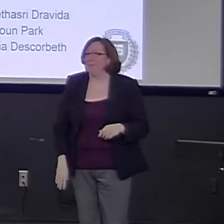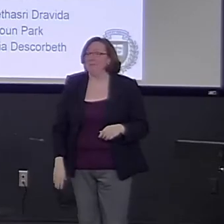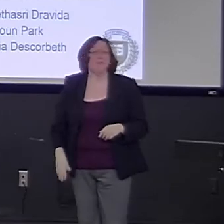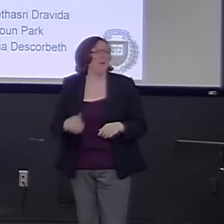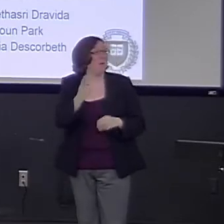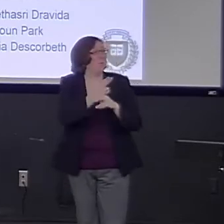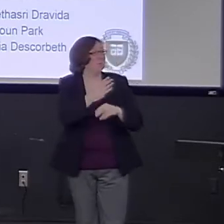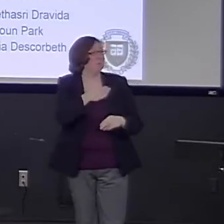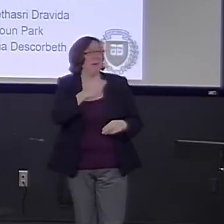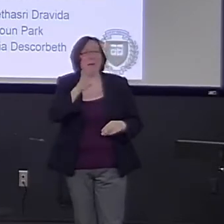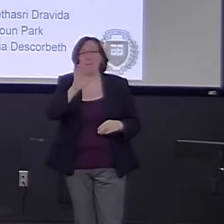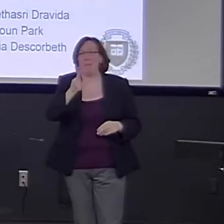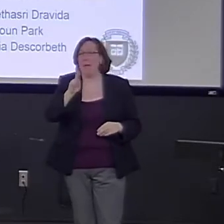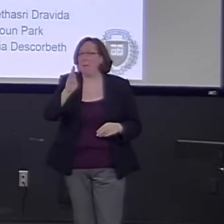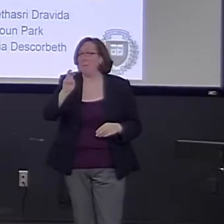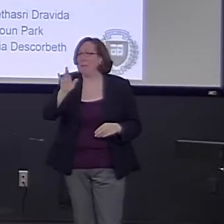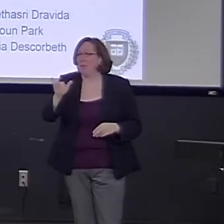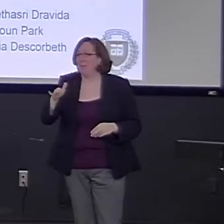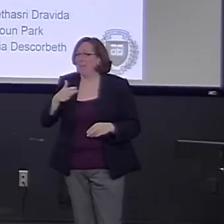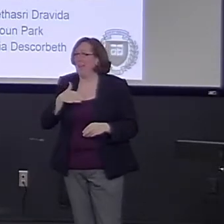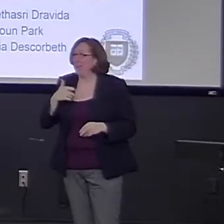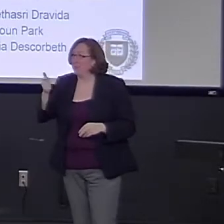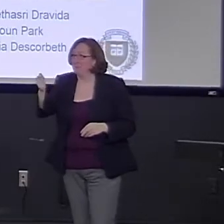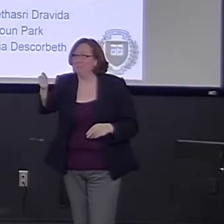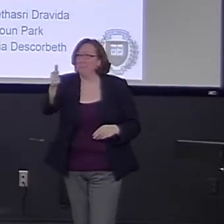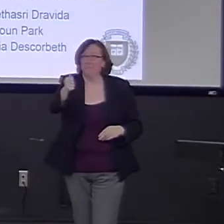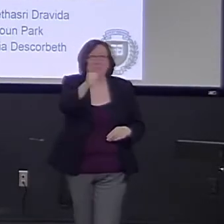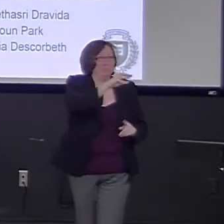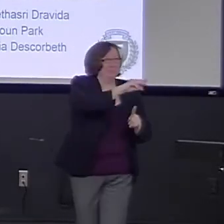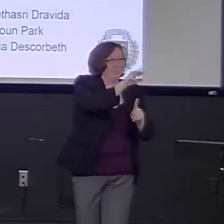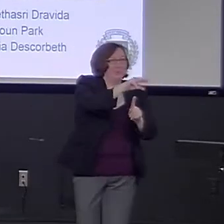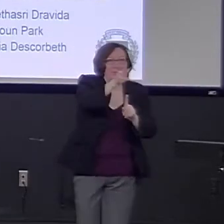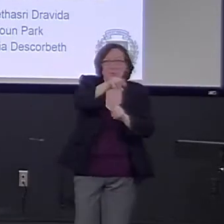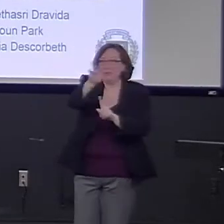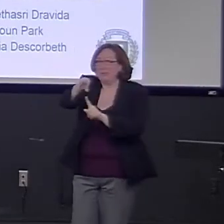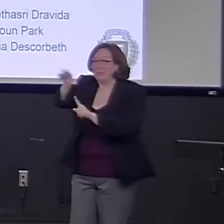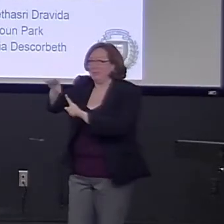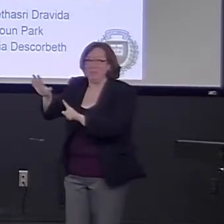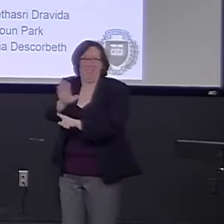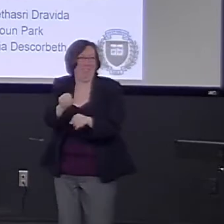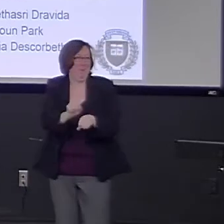and I just took pictures of people doing what they do all day long, and so here they are.